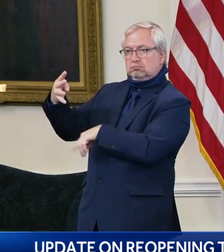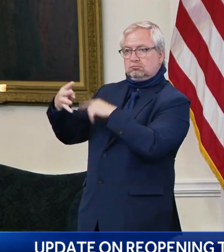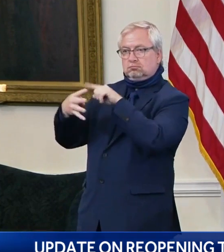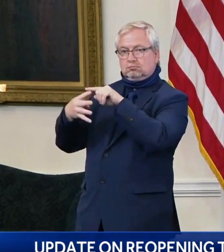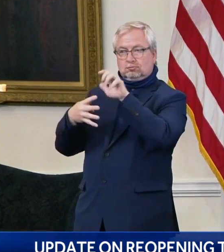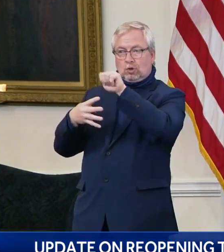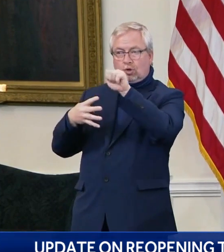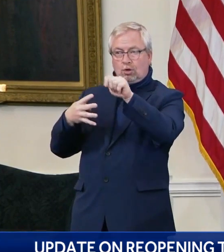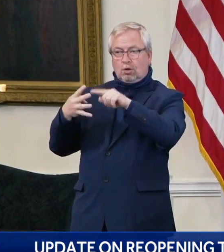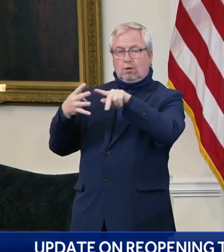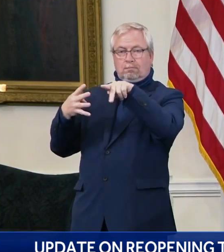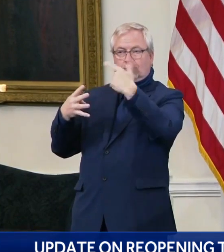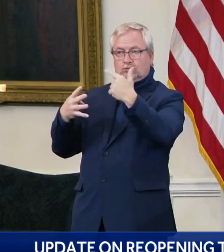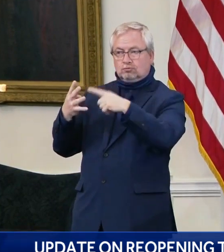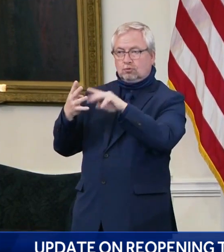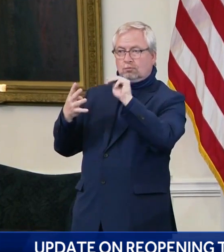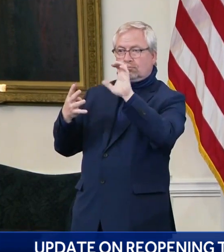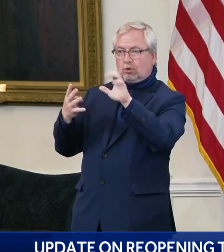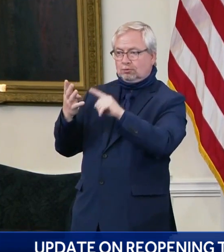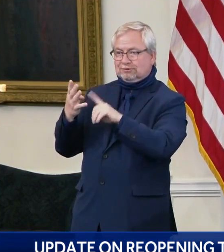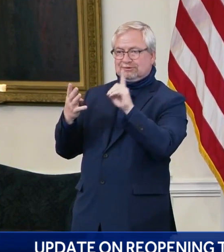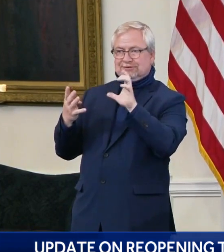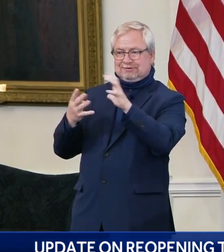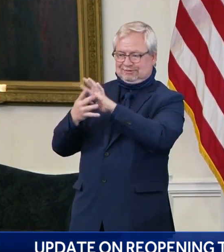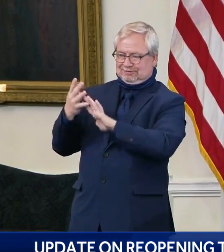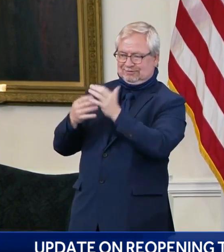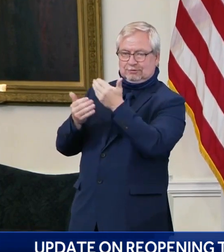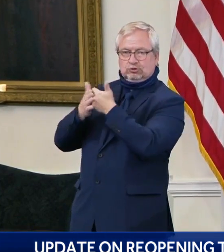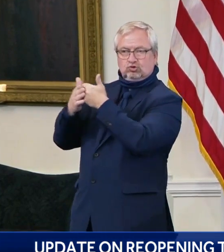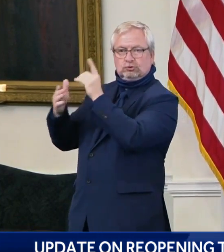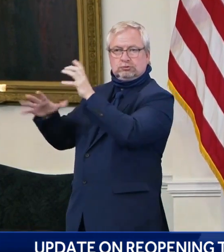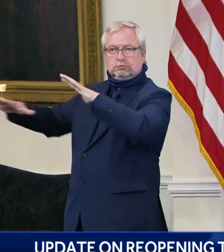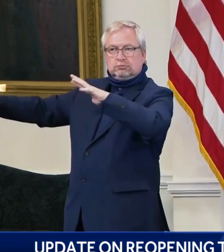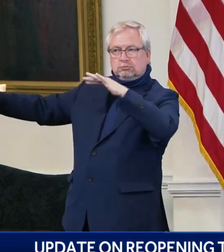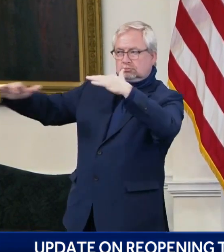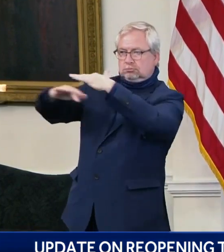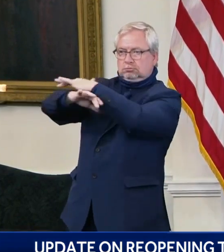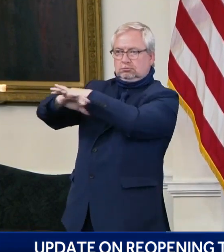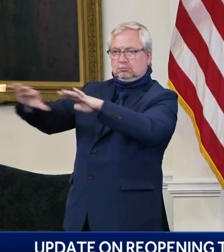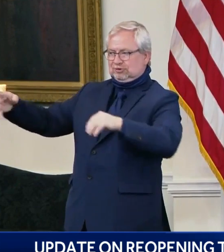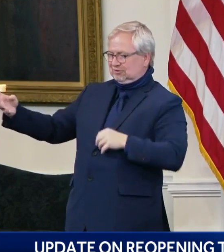50% OF IT IS INTO COUNTIES SURROUNDING WASHINGTON.